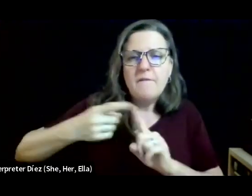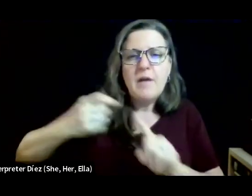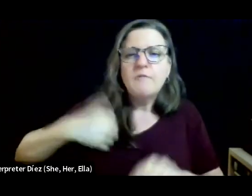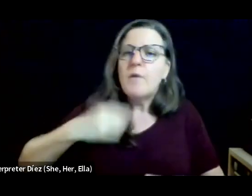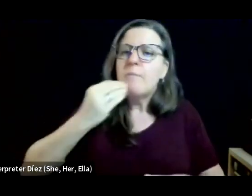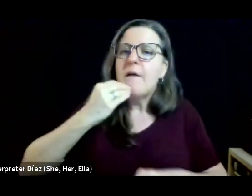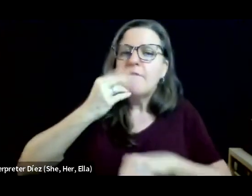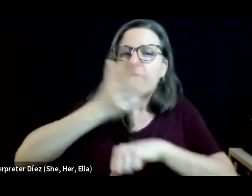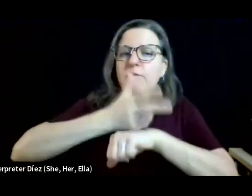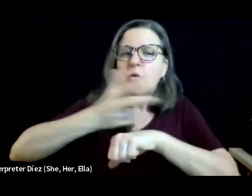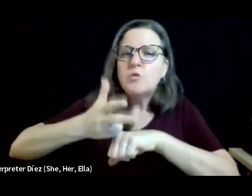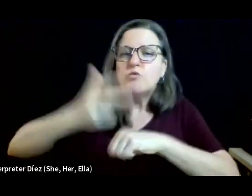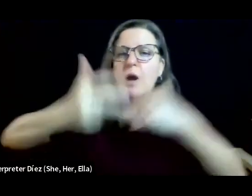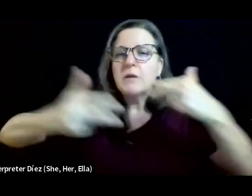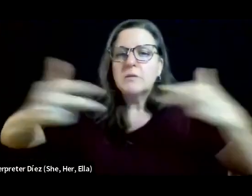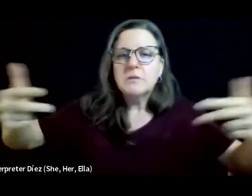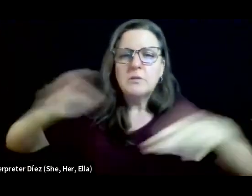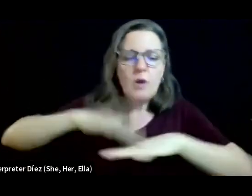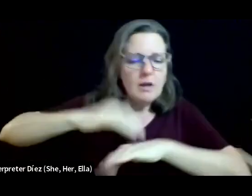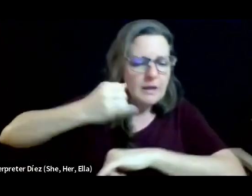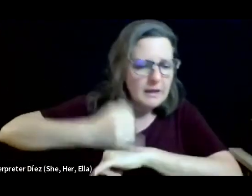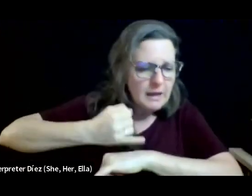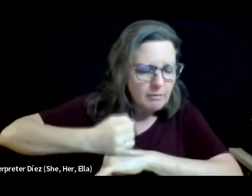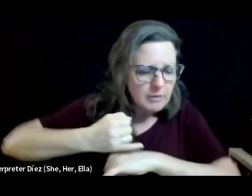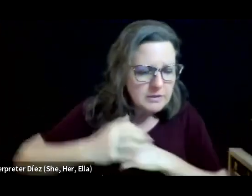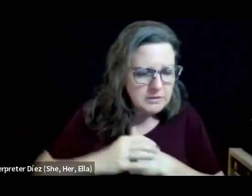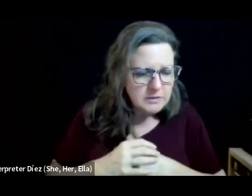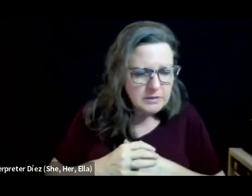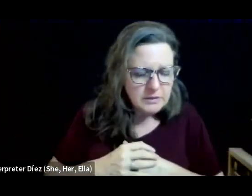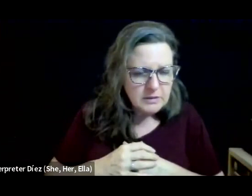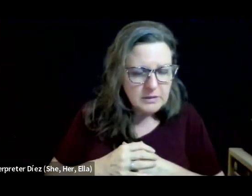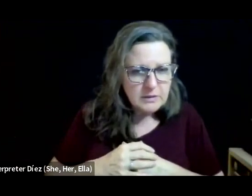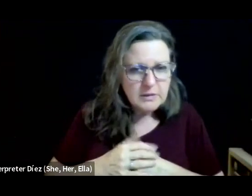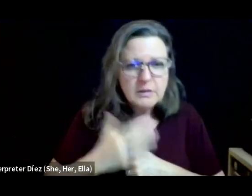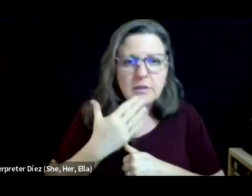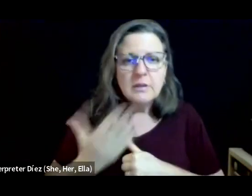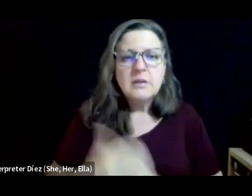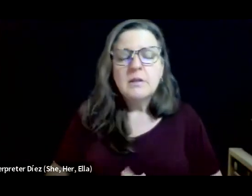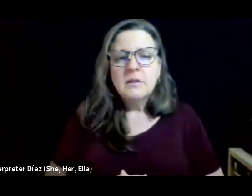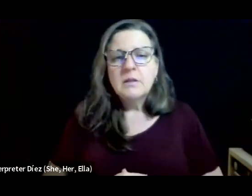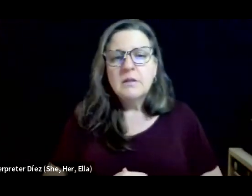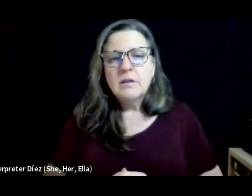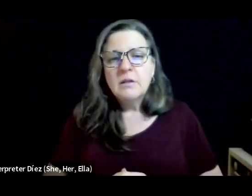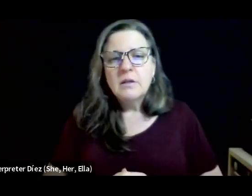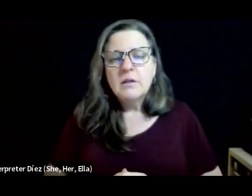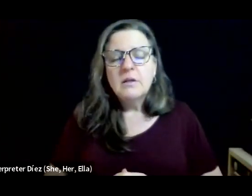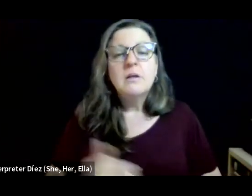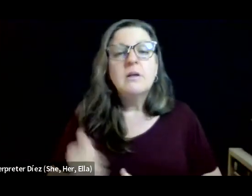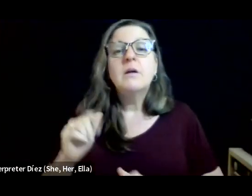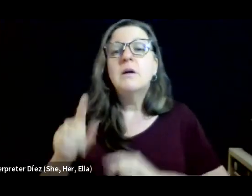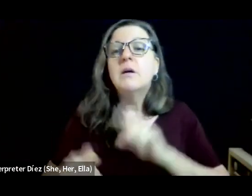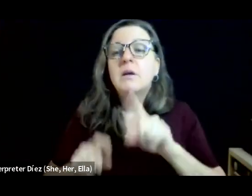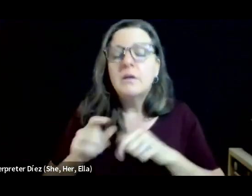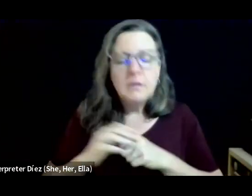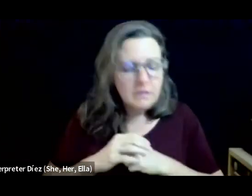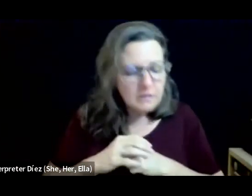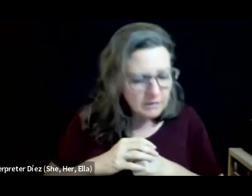while spending that kind of money on buildings. Thank you. Question. What are you